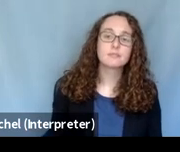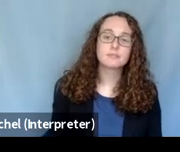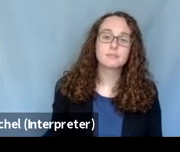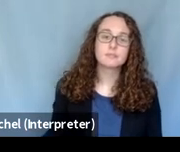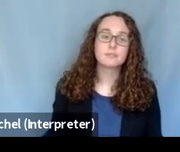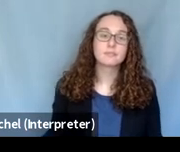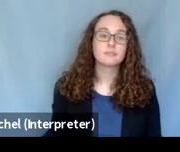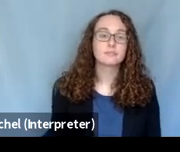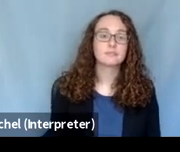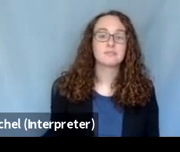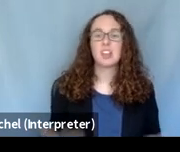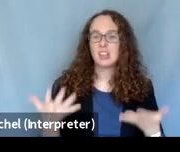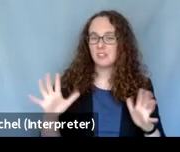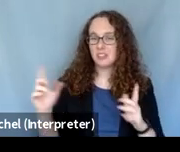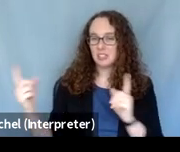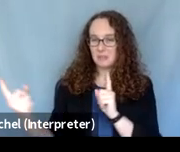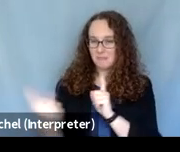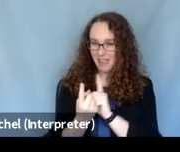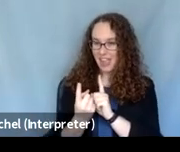Now you've met three of us but we also have